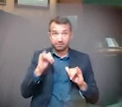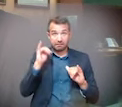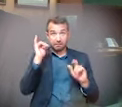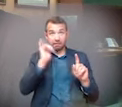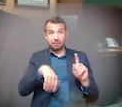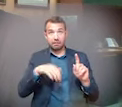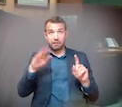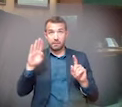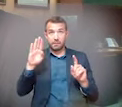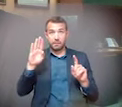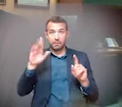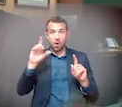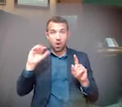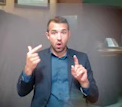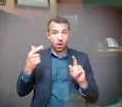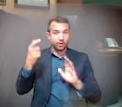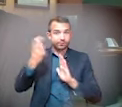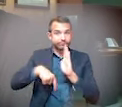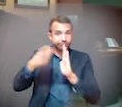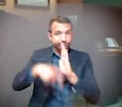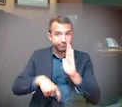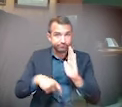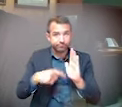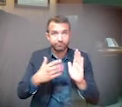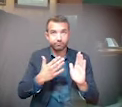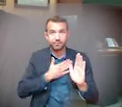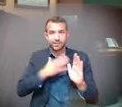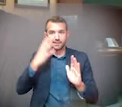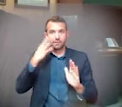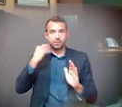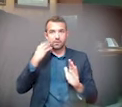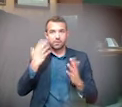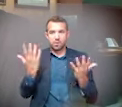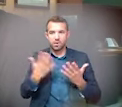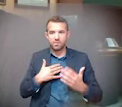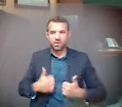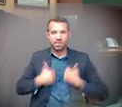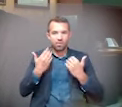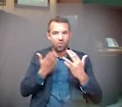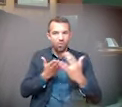my own personal lived experience and my own perspective so I think that the first answer is we have got